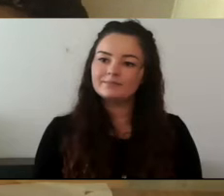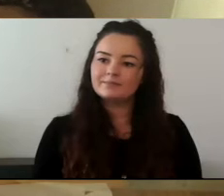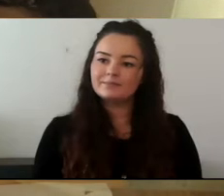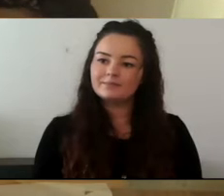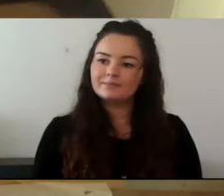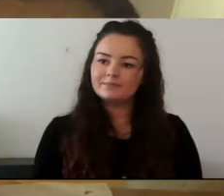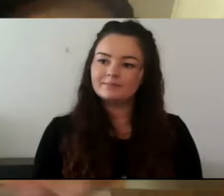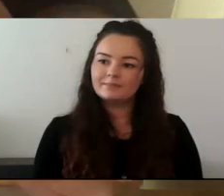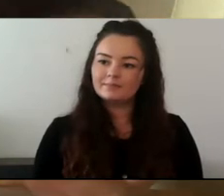letter